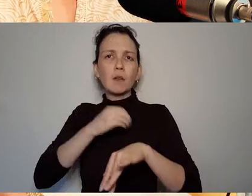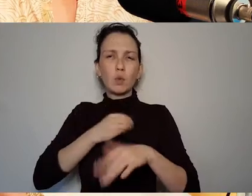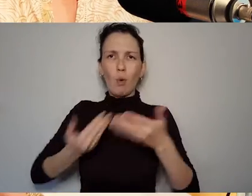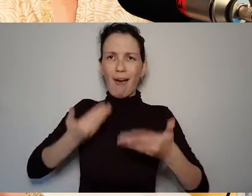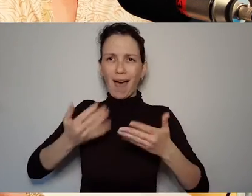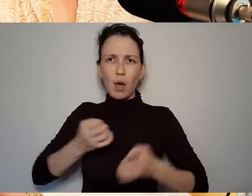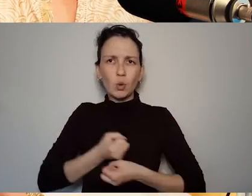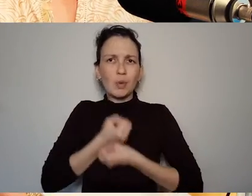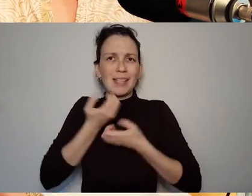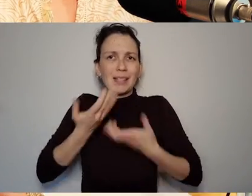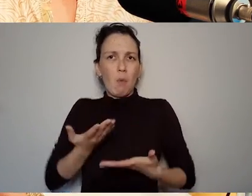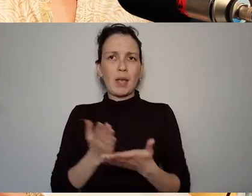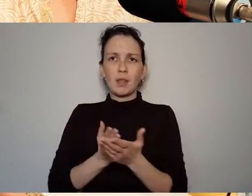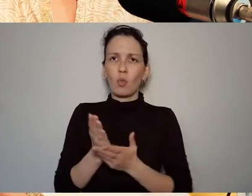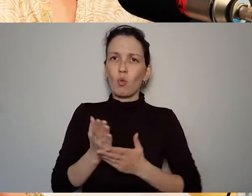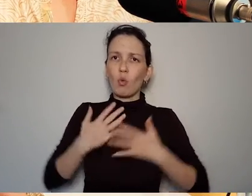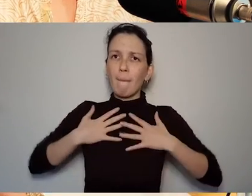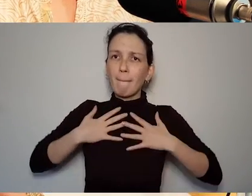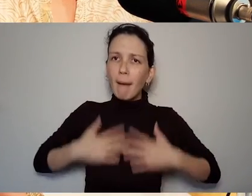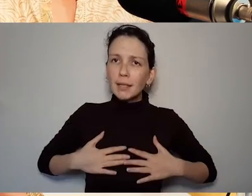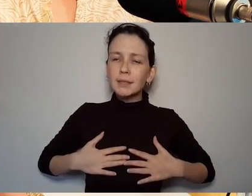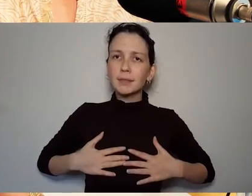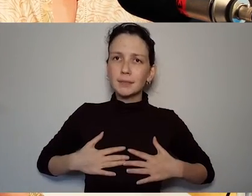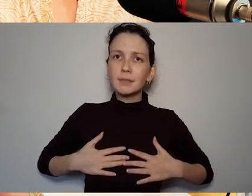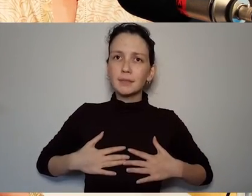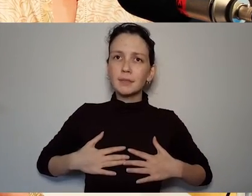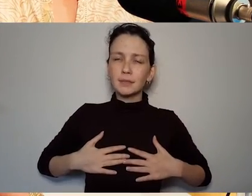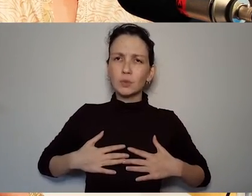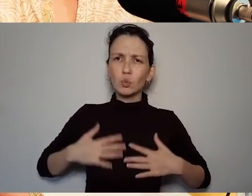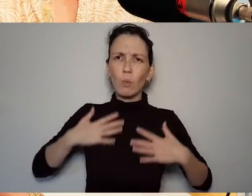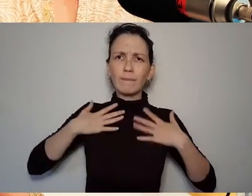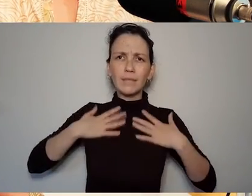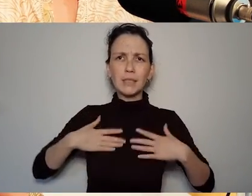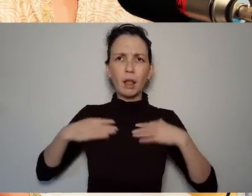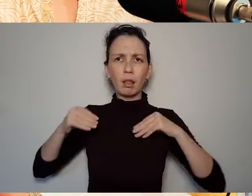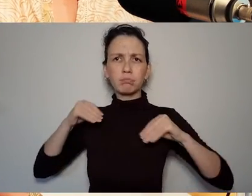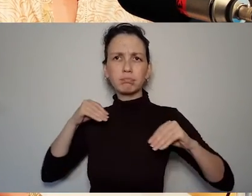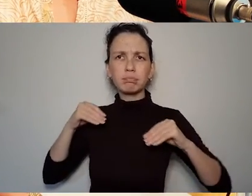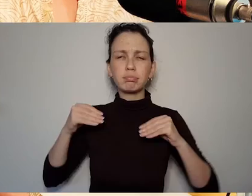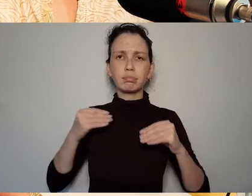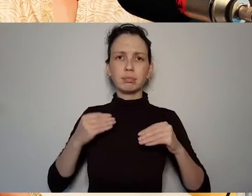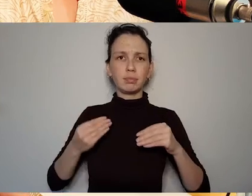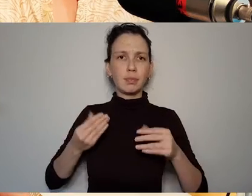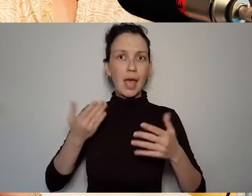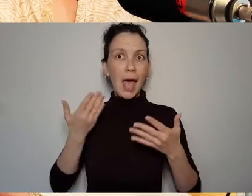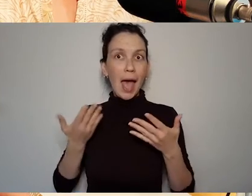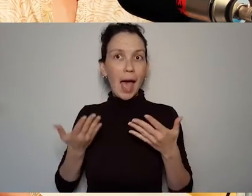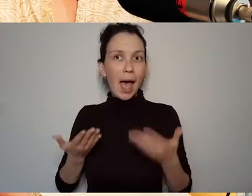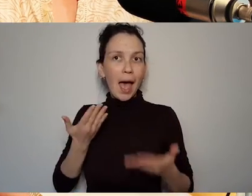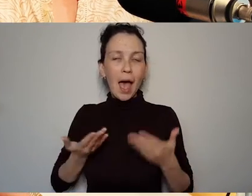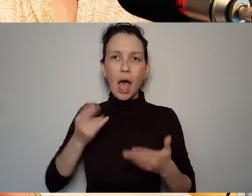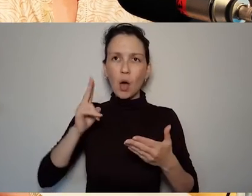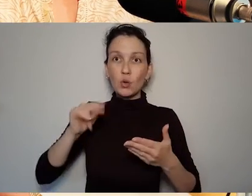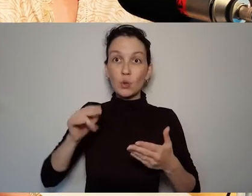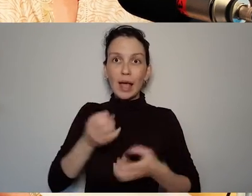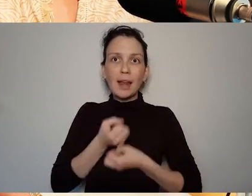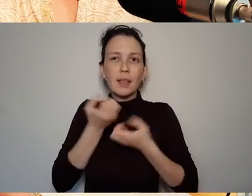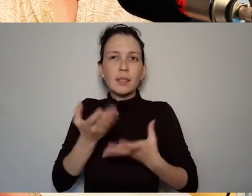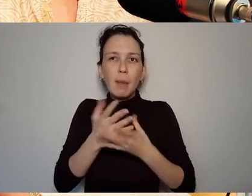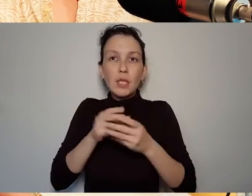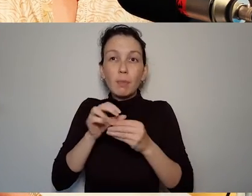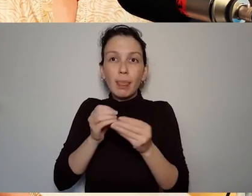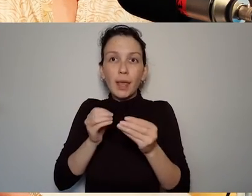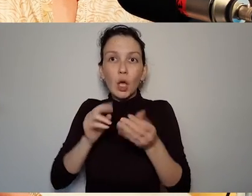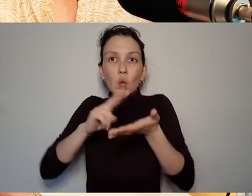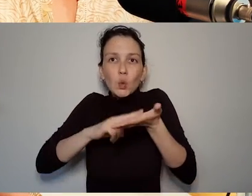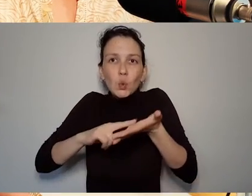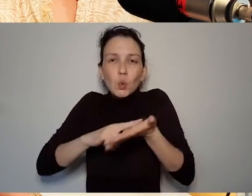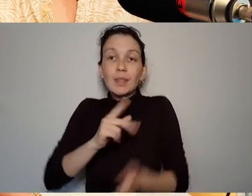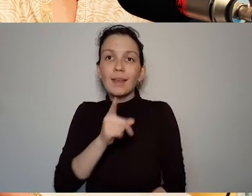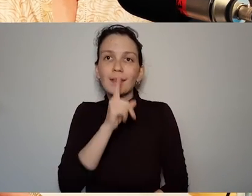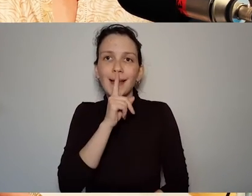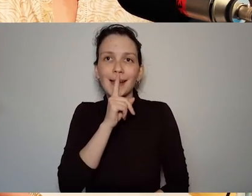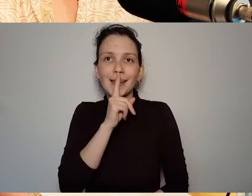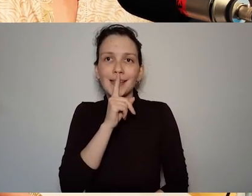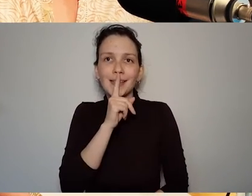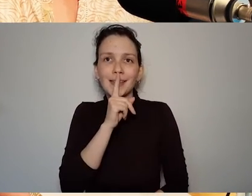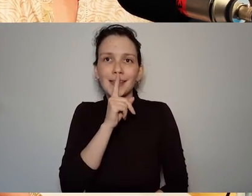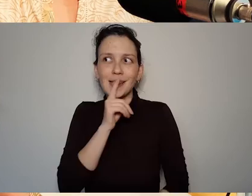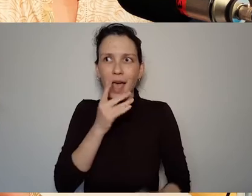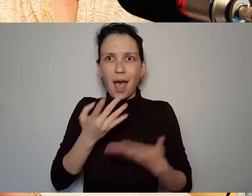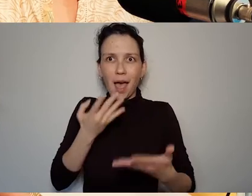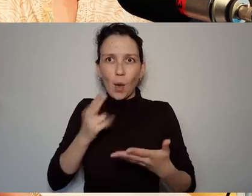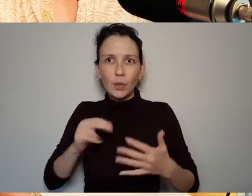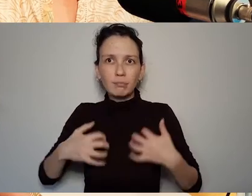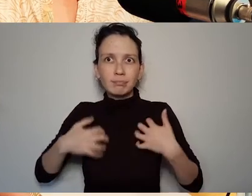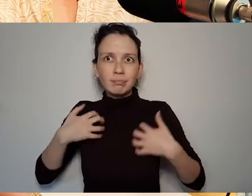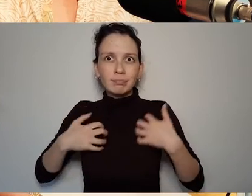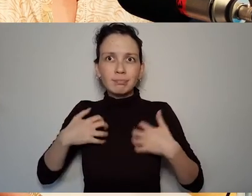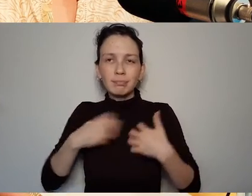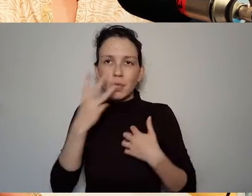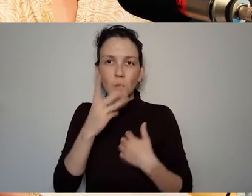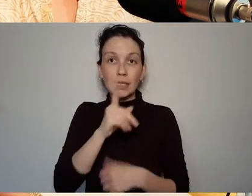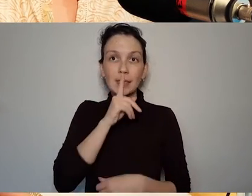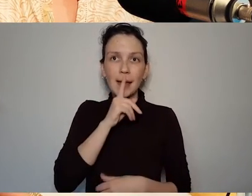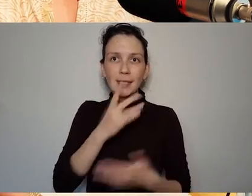physicality, how to make silence a dynamic space how to make the body express all of